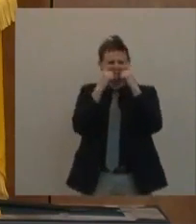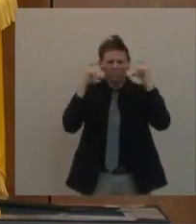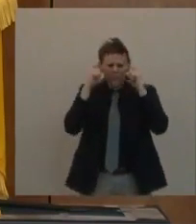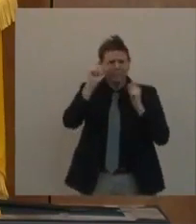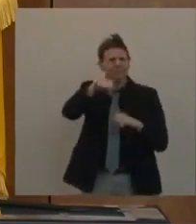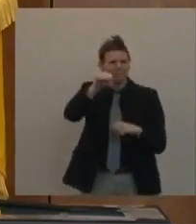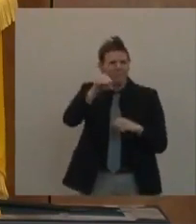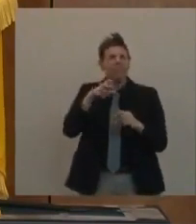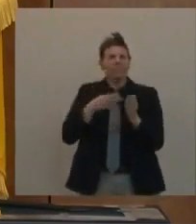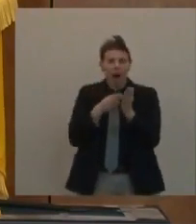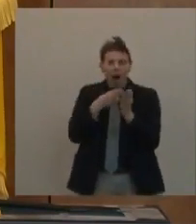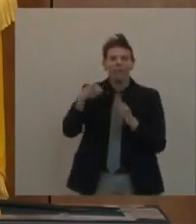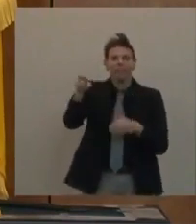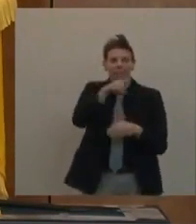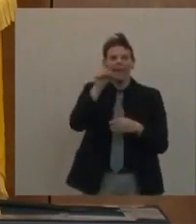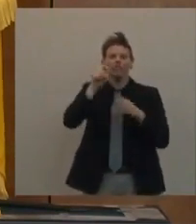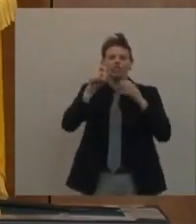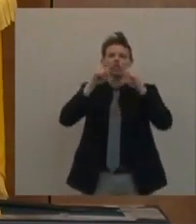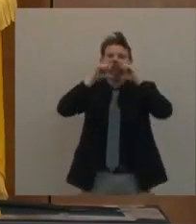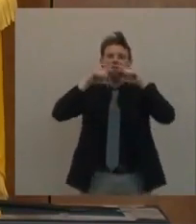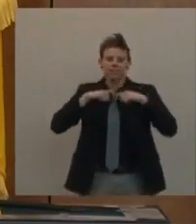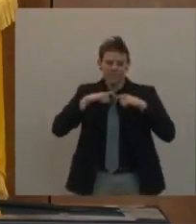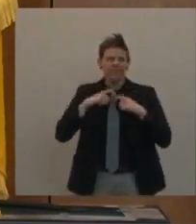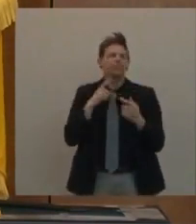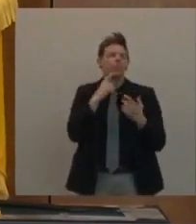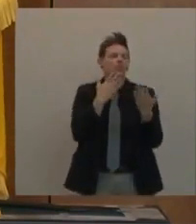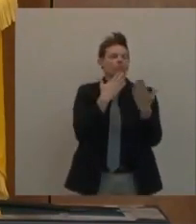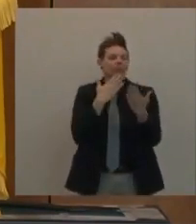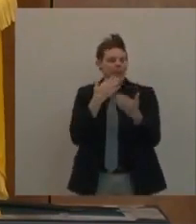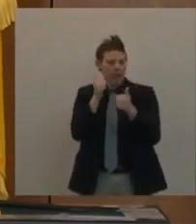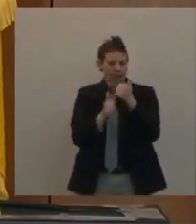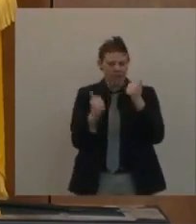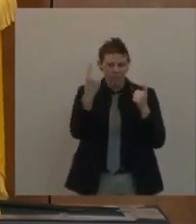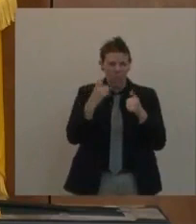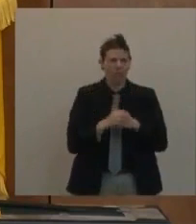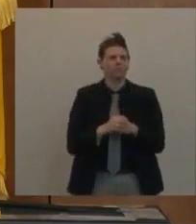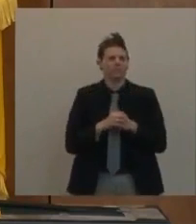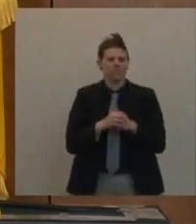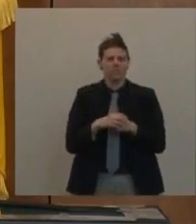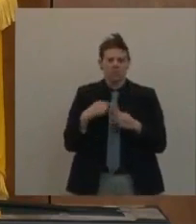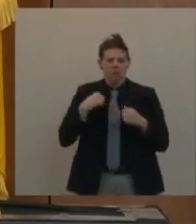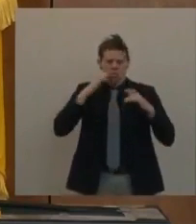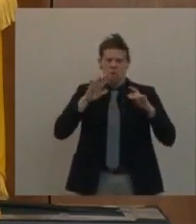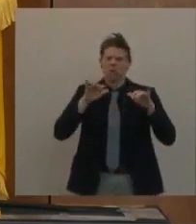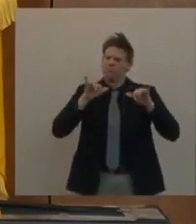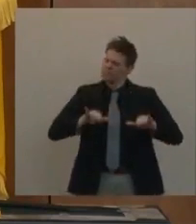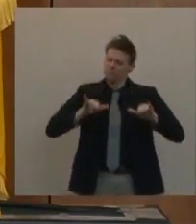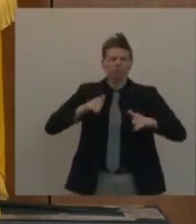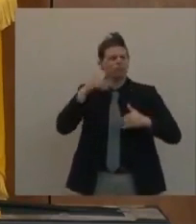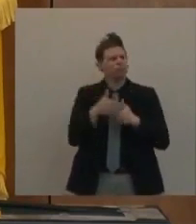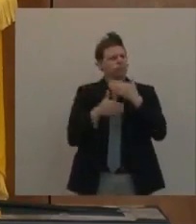FOLKS WHO ARE HELPING DO THE VIDEO WORK FOR THIS BRIEFING ARE ALSO WEARING MASKS. AND FRANKLY, THEY SHOULD.